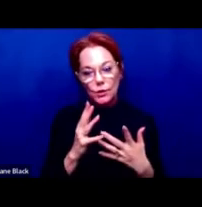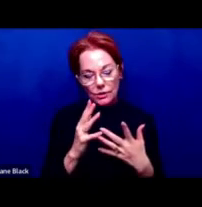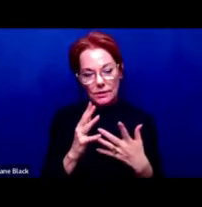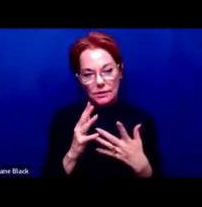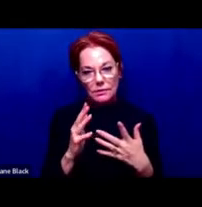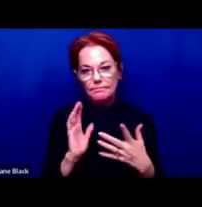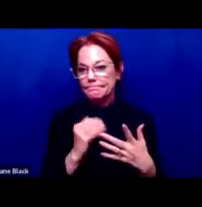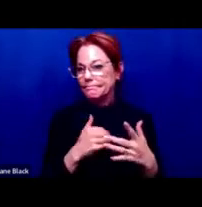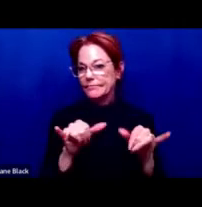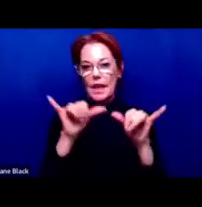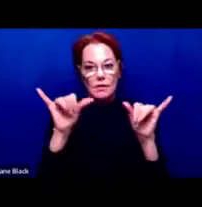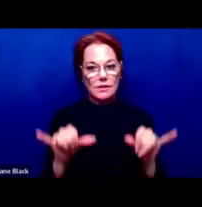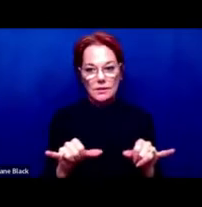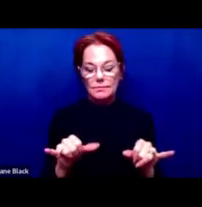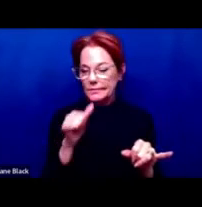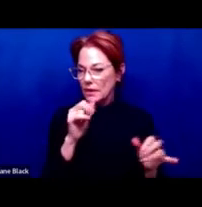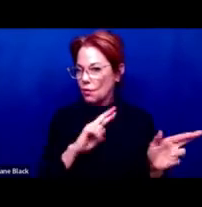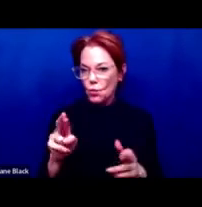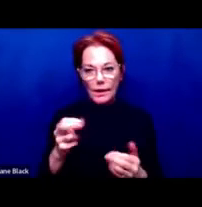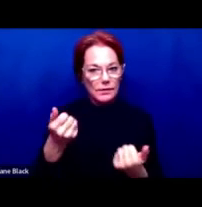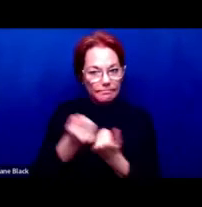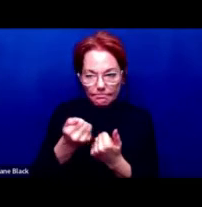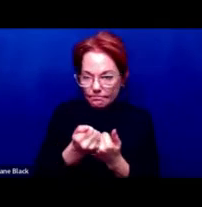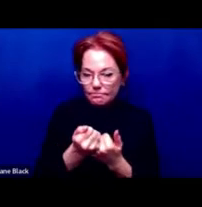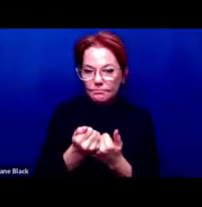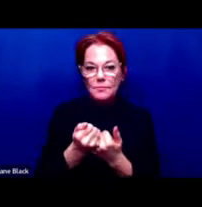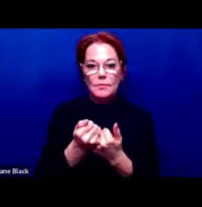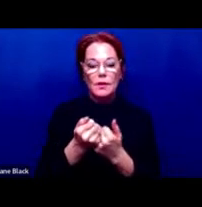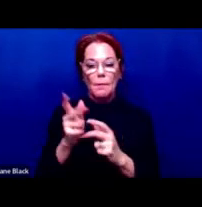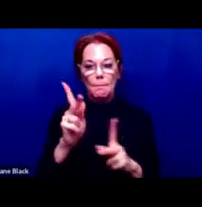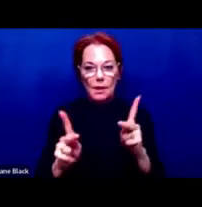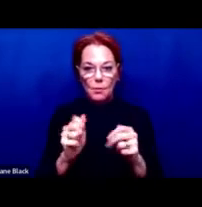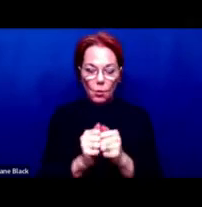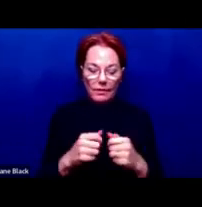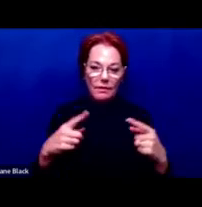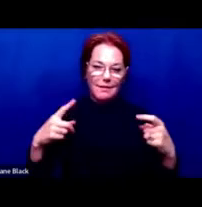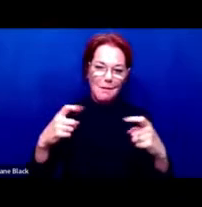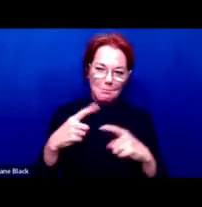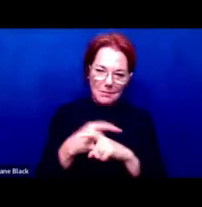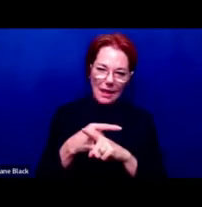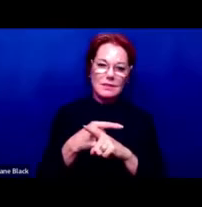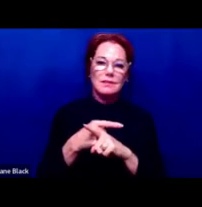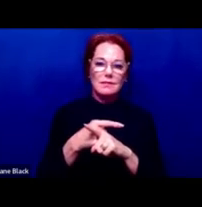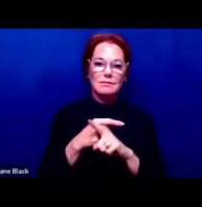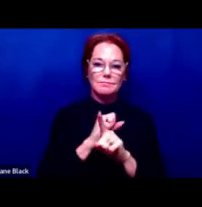aren't quite ready to support people with these very complex conditions. And so I think at